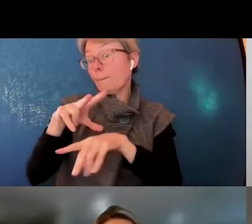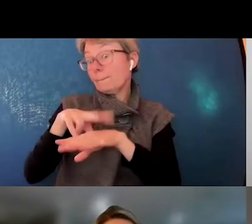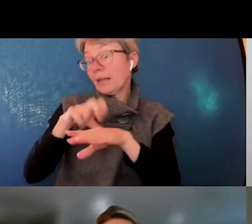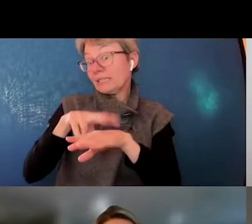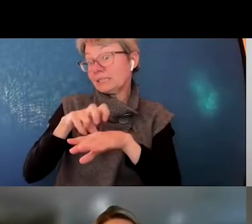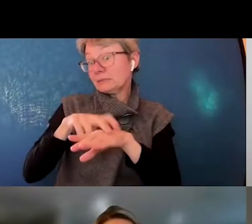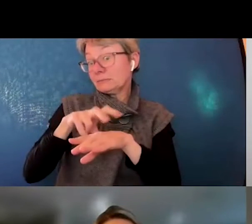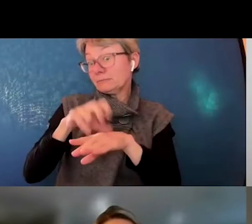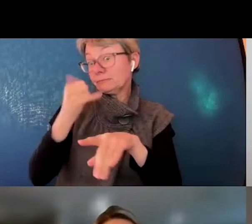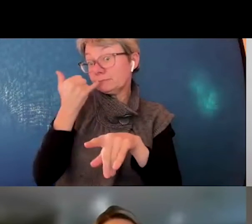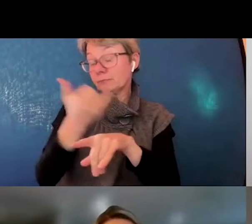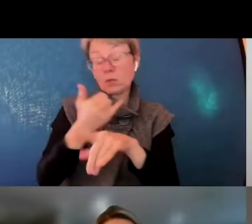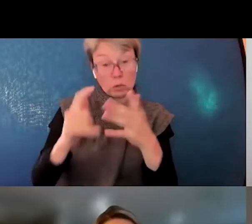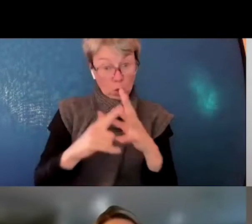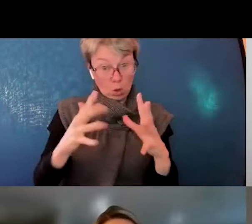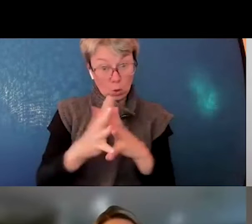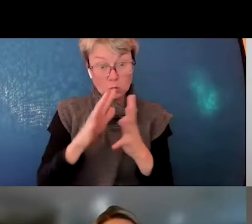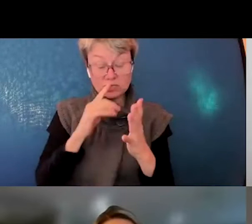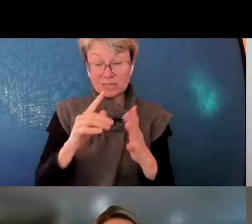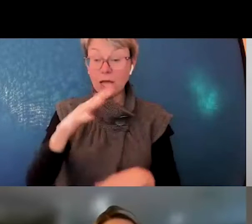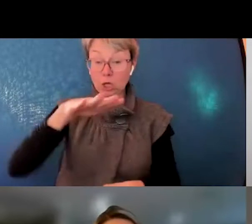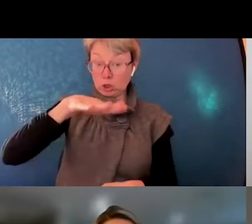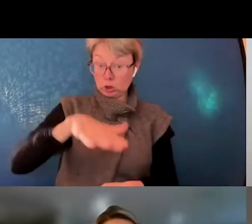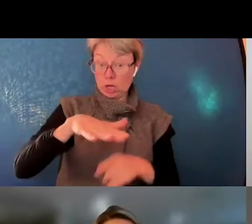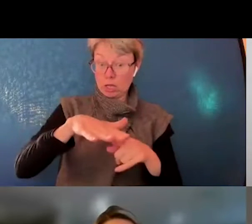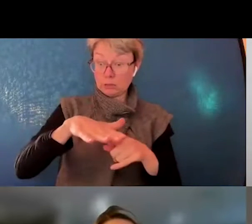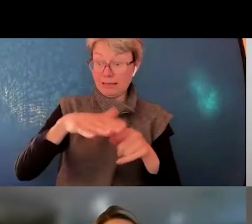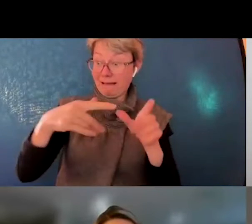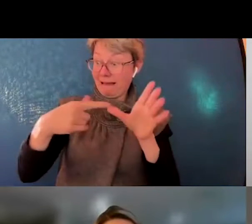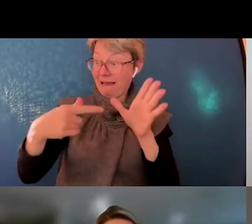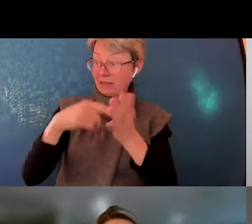that says that the law says that anytime a child is at a police station either charged with a crime